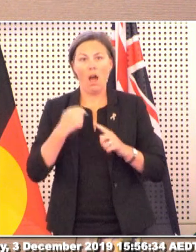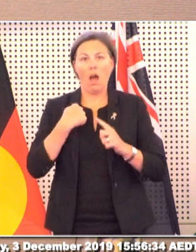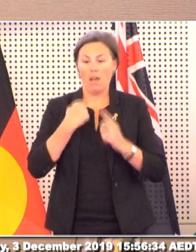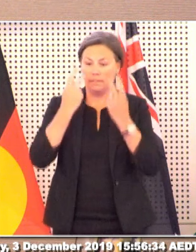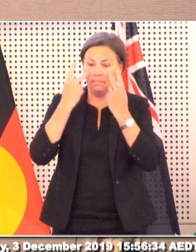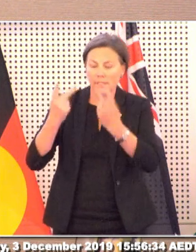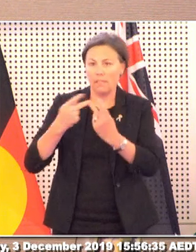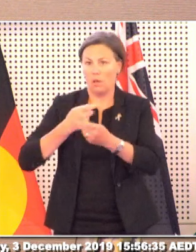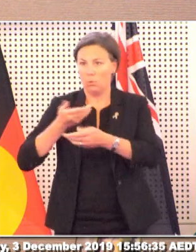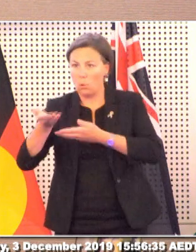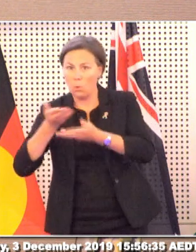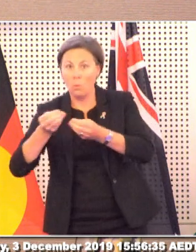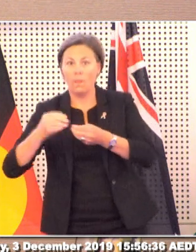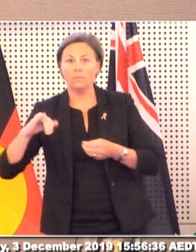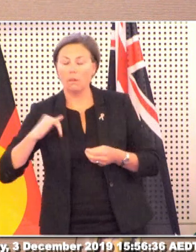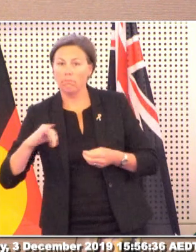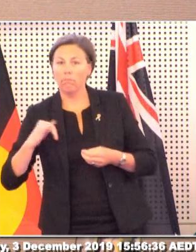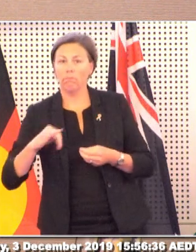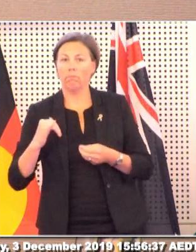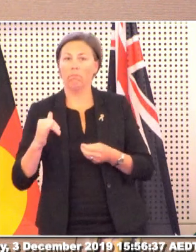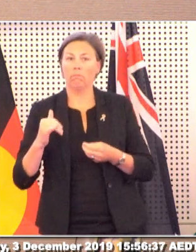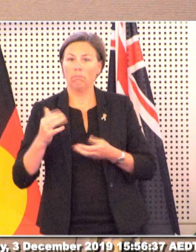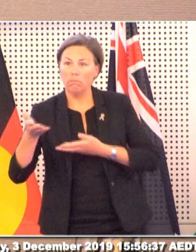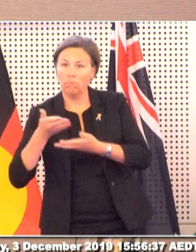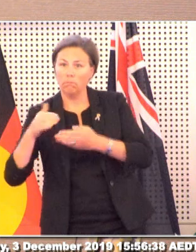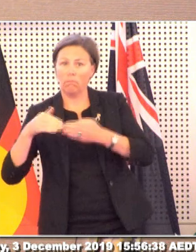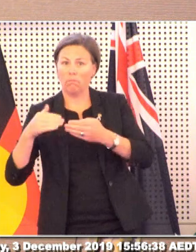yes, talking to at a – at a visit.